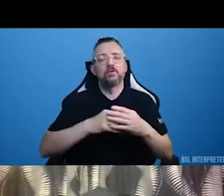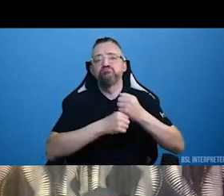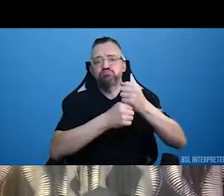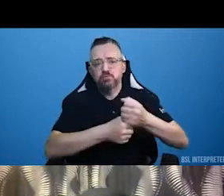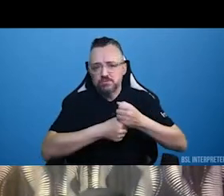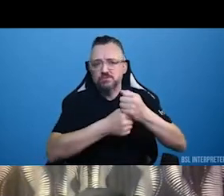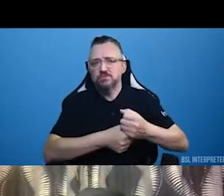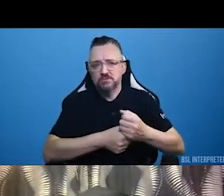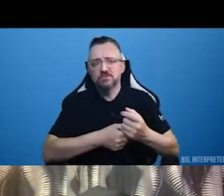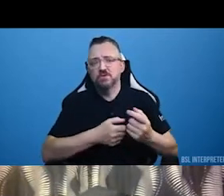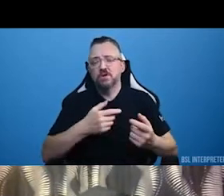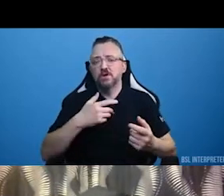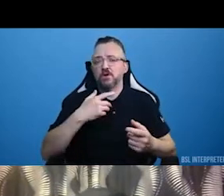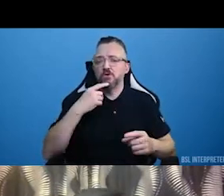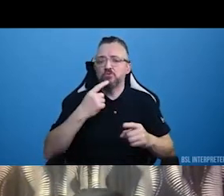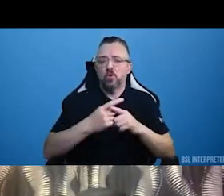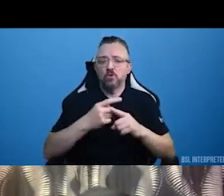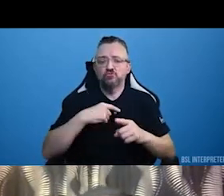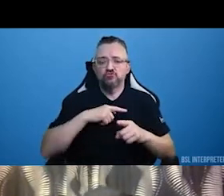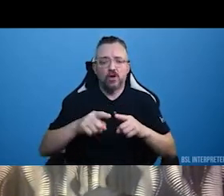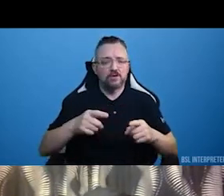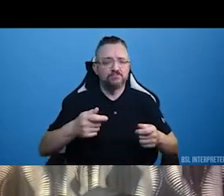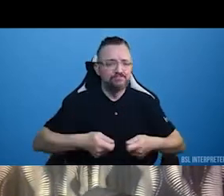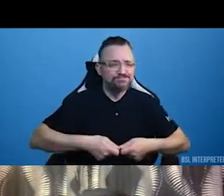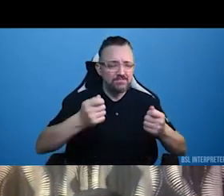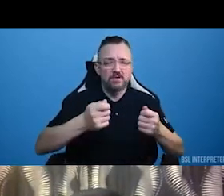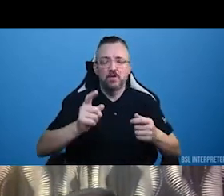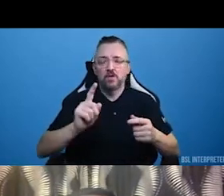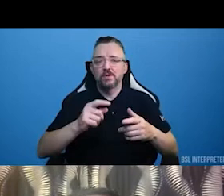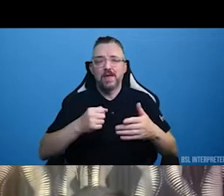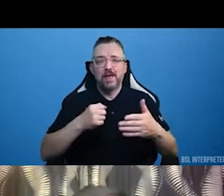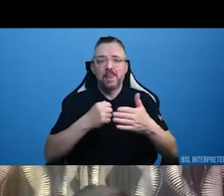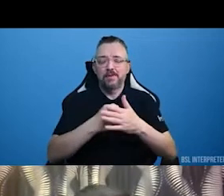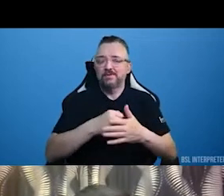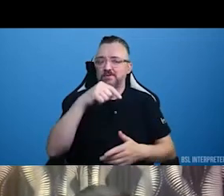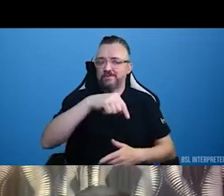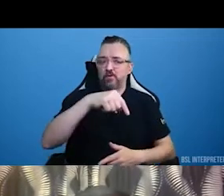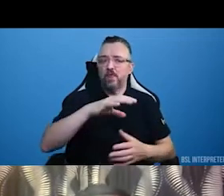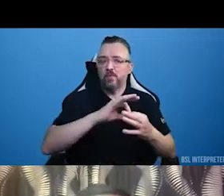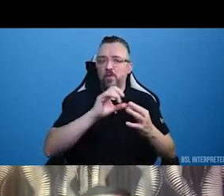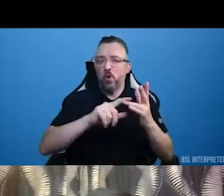the systemic limitations of the COP process. So we also saw that it became